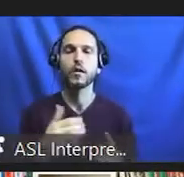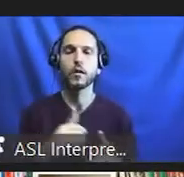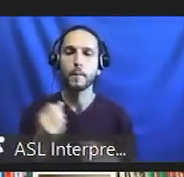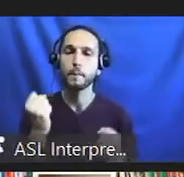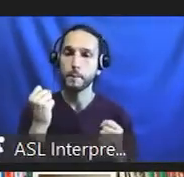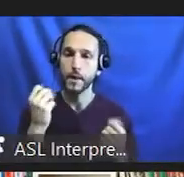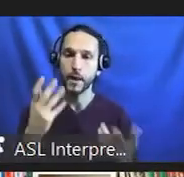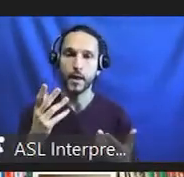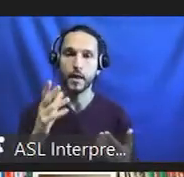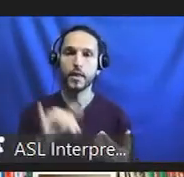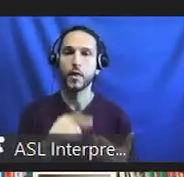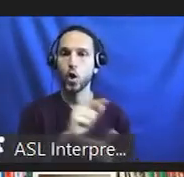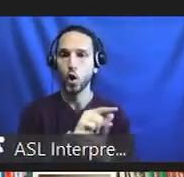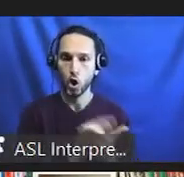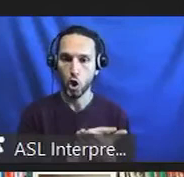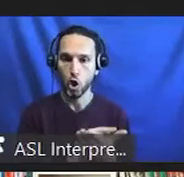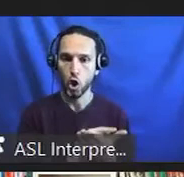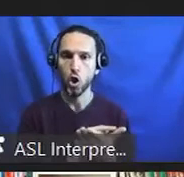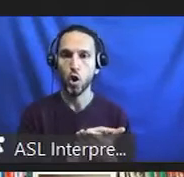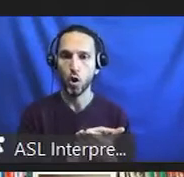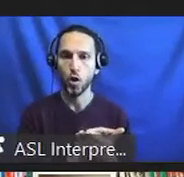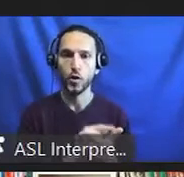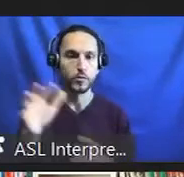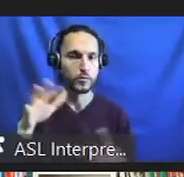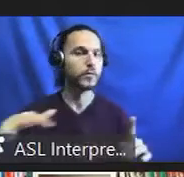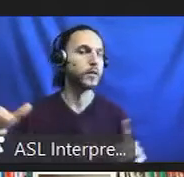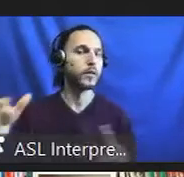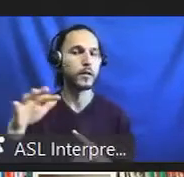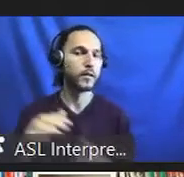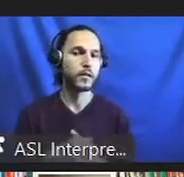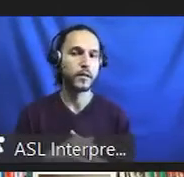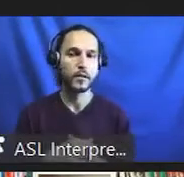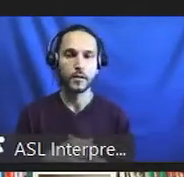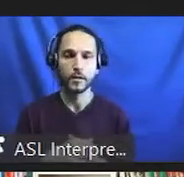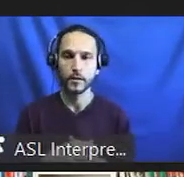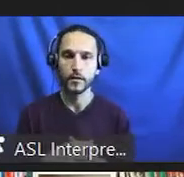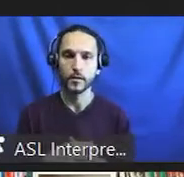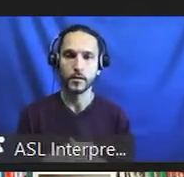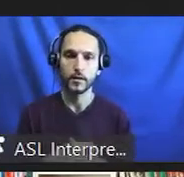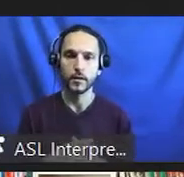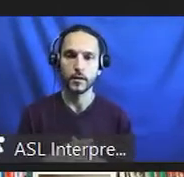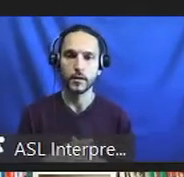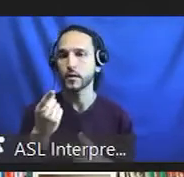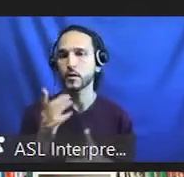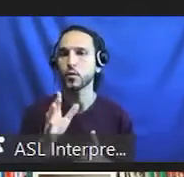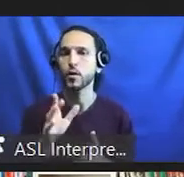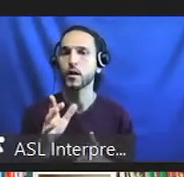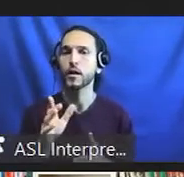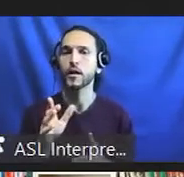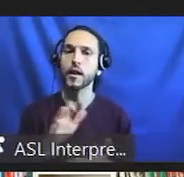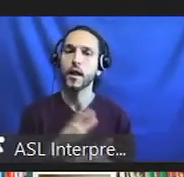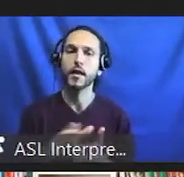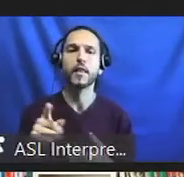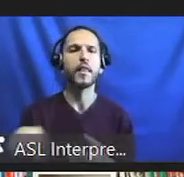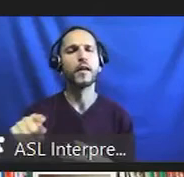There are attorneys out there, if you don't want to be kind, you would call them trolls.